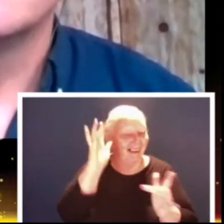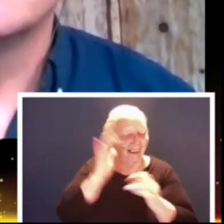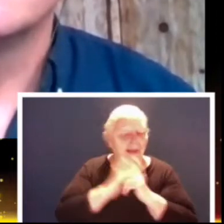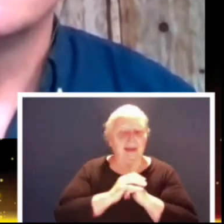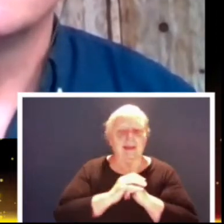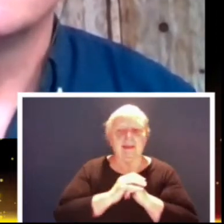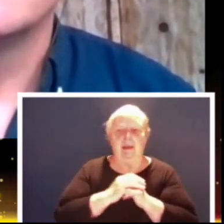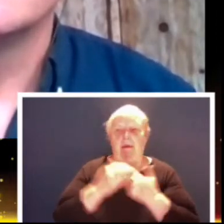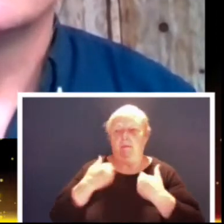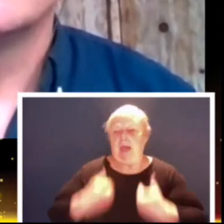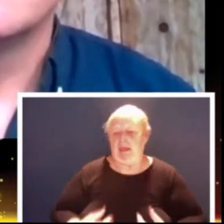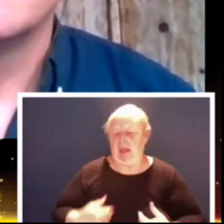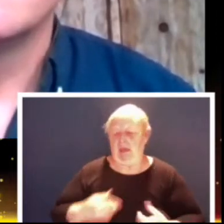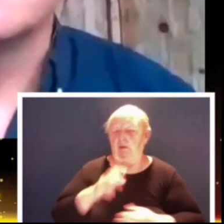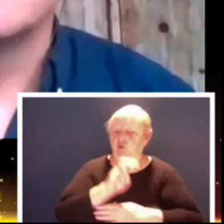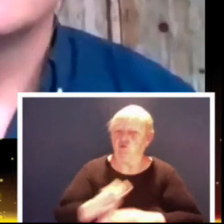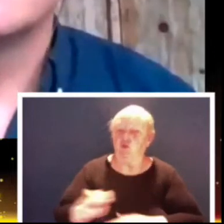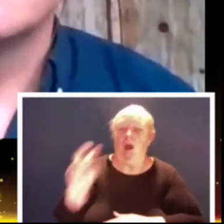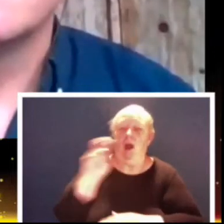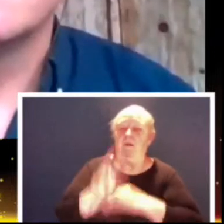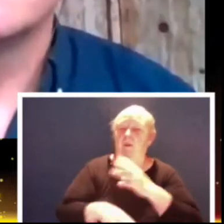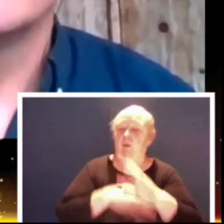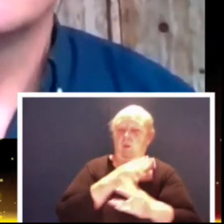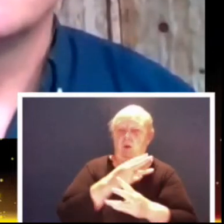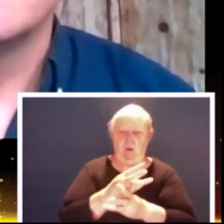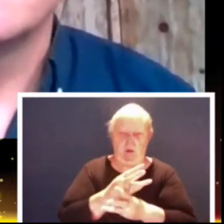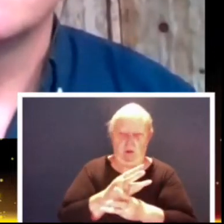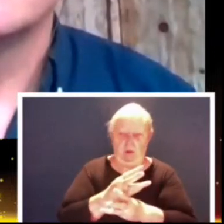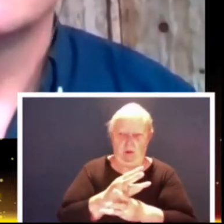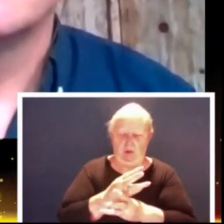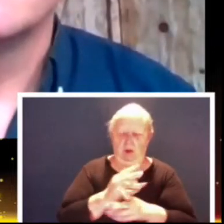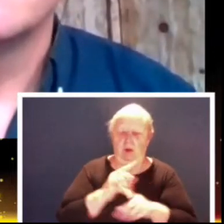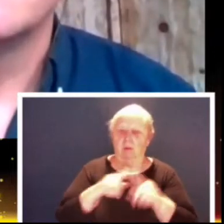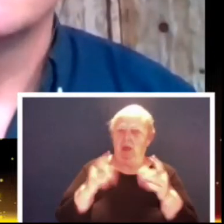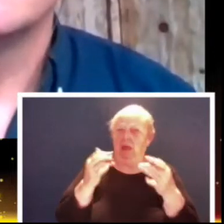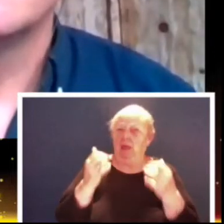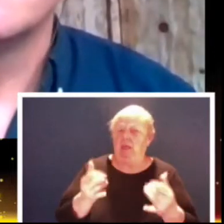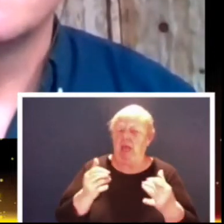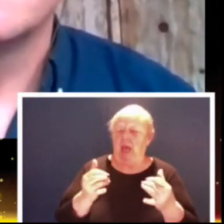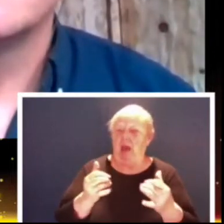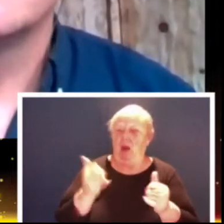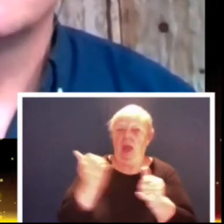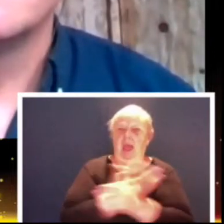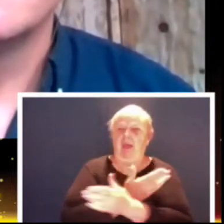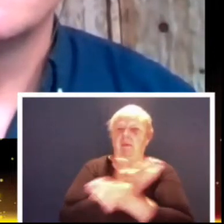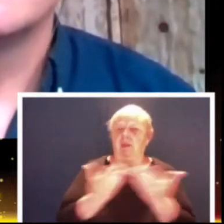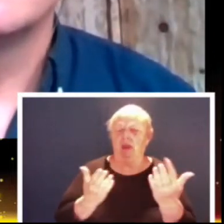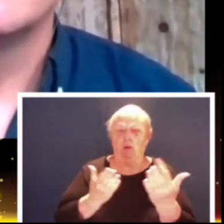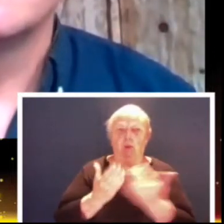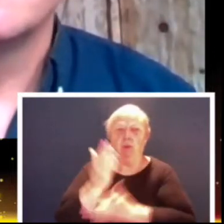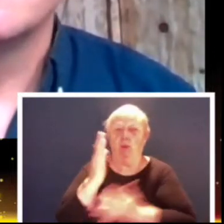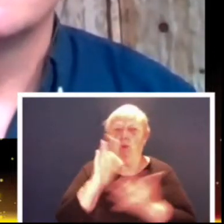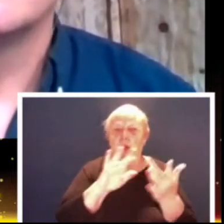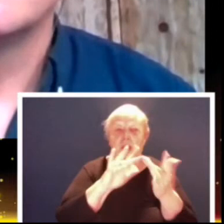and who spoke at a lot of live events. Now everything has been virtual, I've had the privilege to really experience some of these new forms of peace.